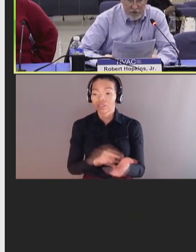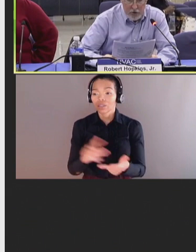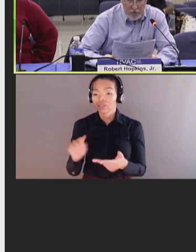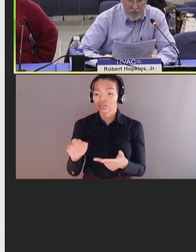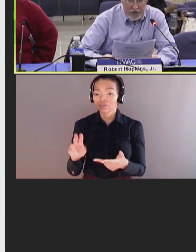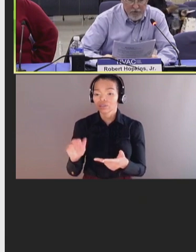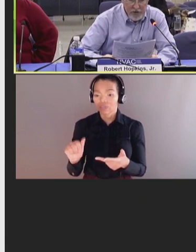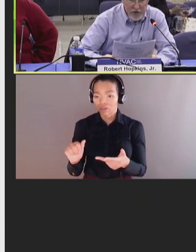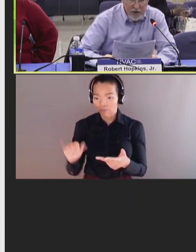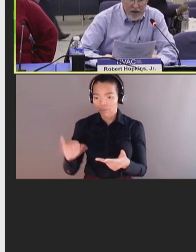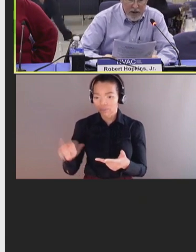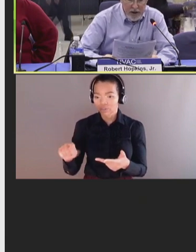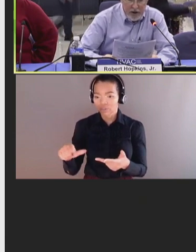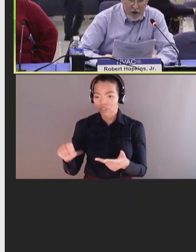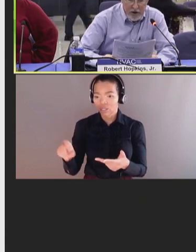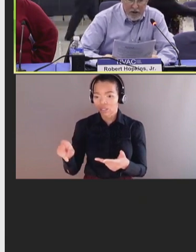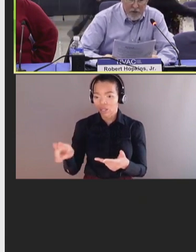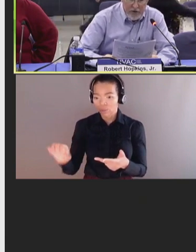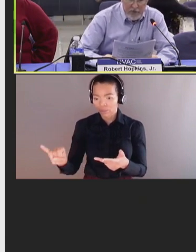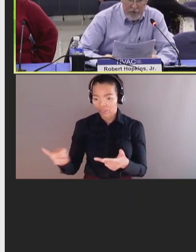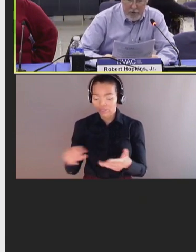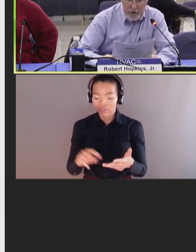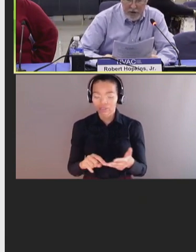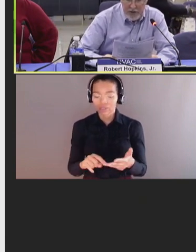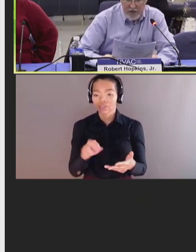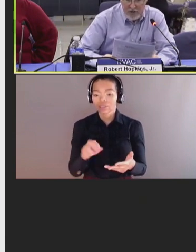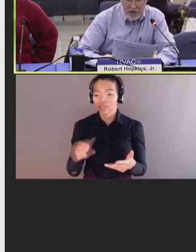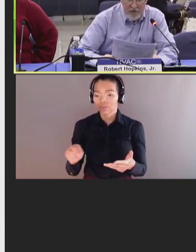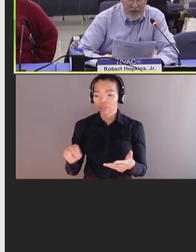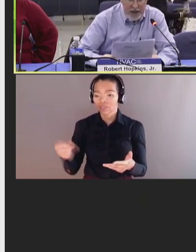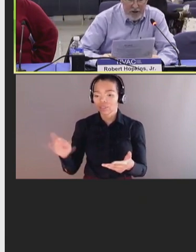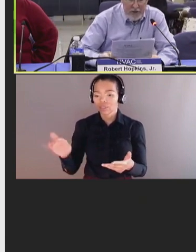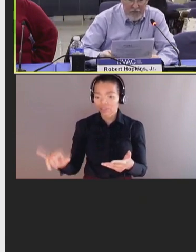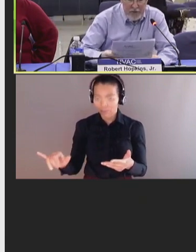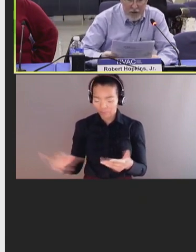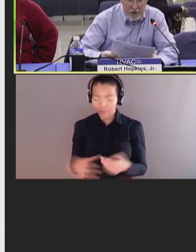and Prevention, and Erin Henry from the Public Health Agency of Canada. And I want to thank